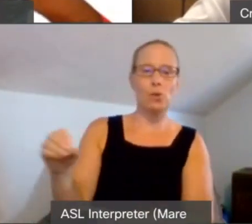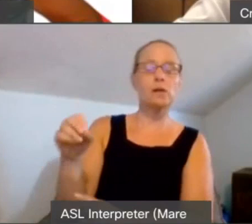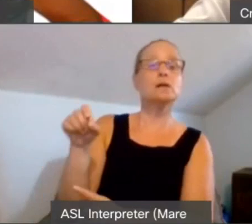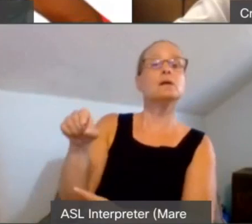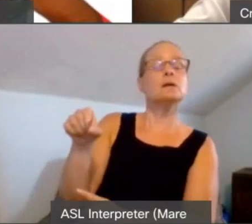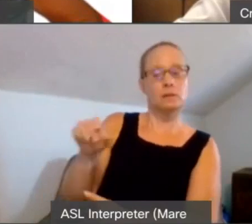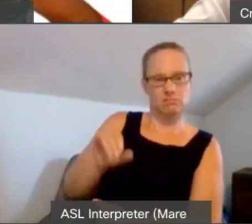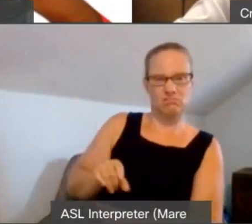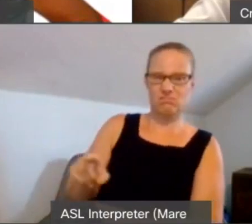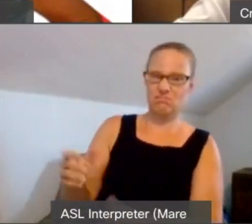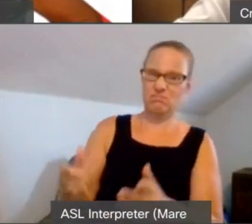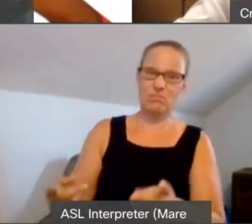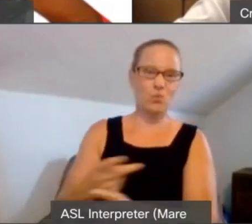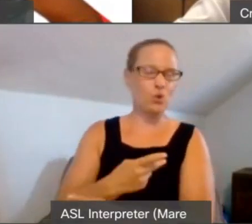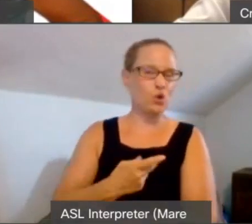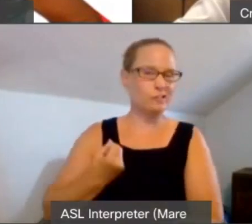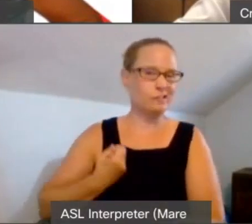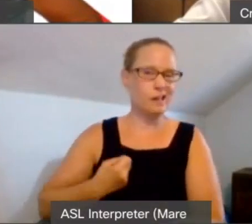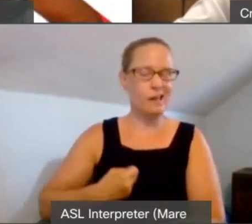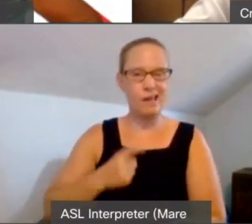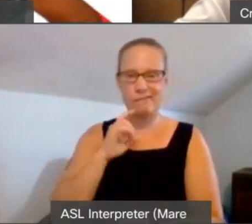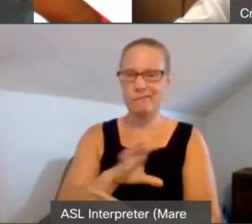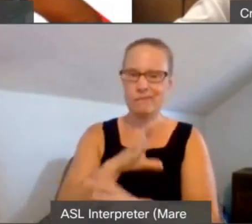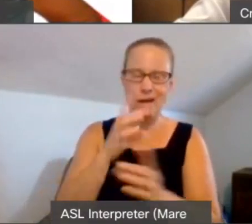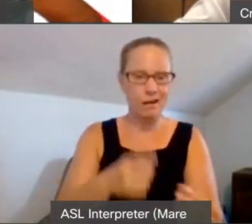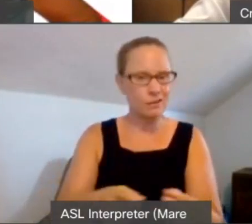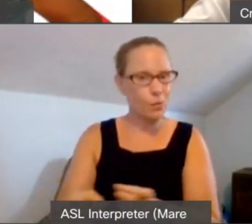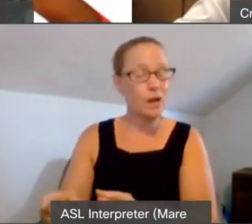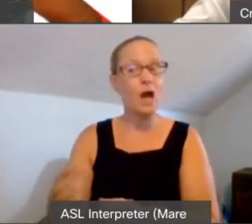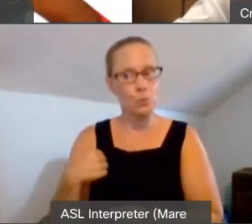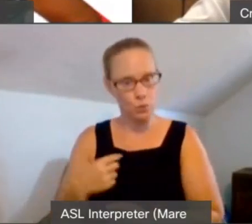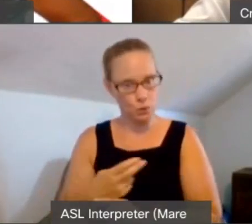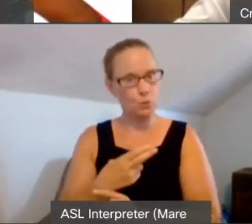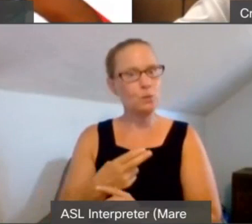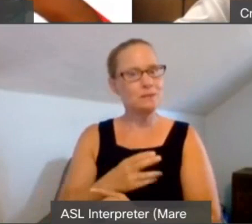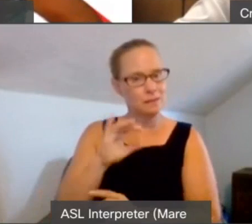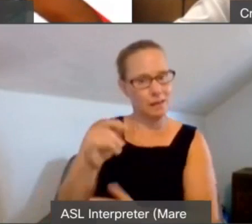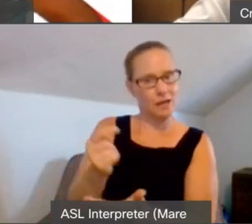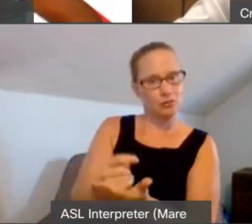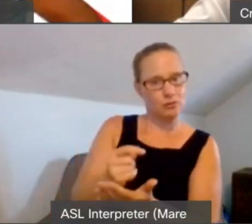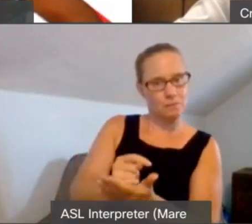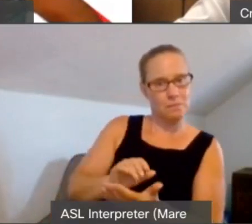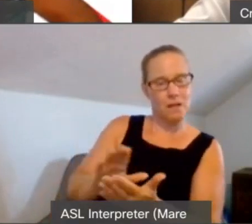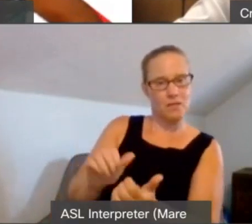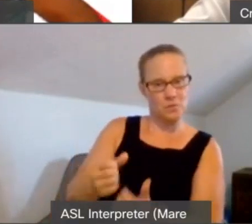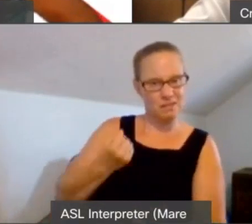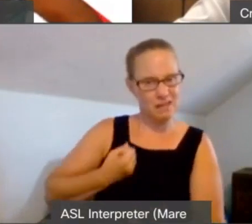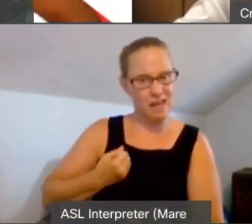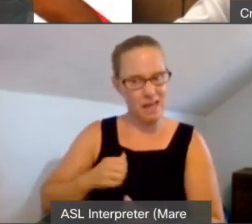has the worst street violence activity and gang activity than anywhere in the country at the moment. And we're using HEAT in the gang unit there